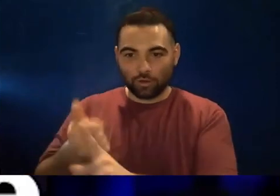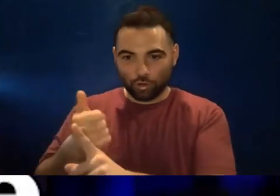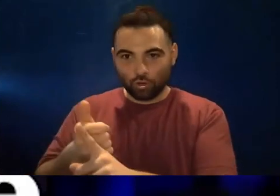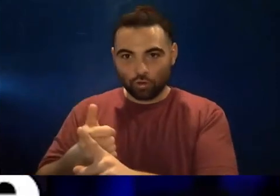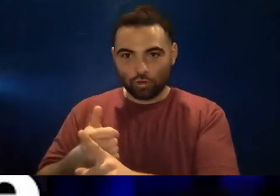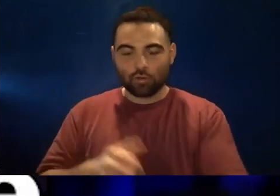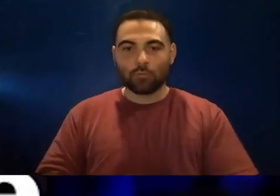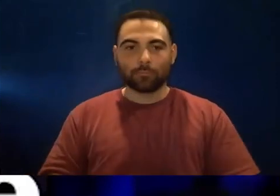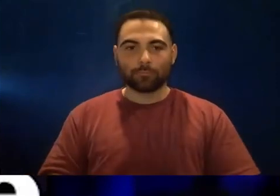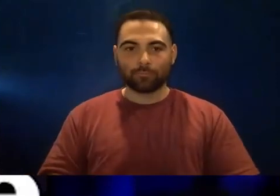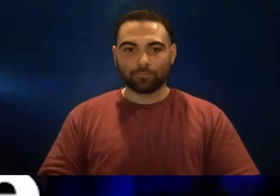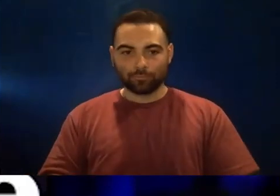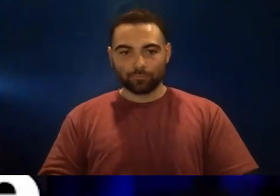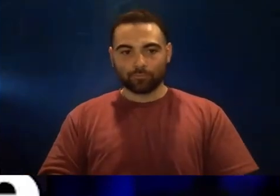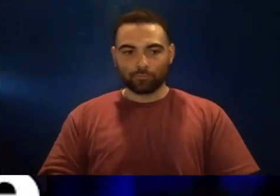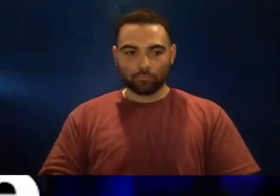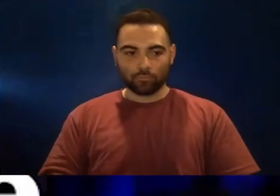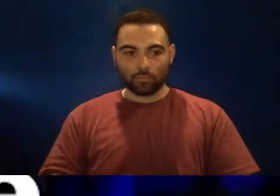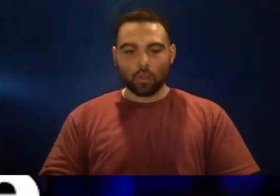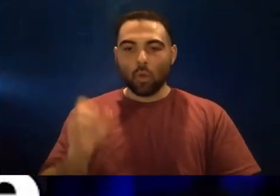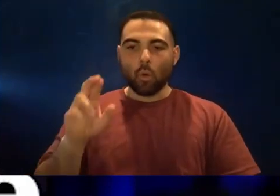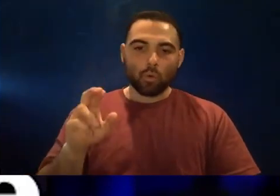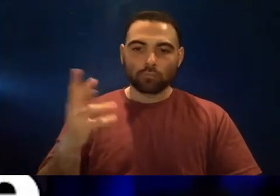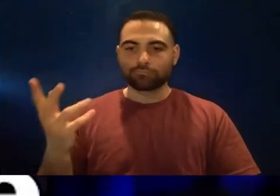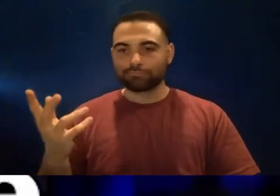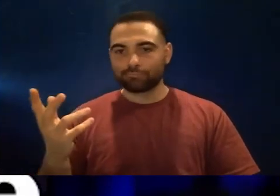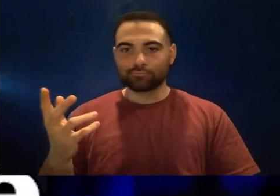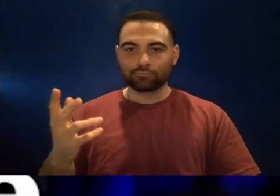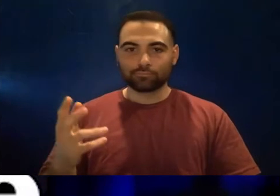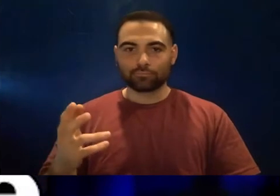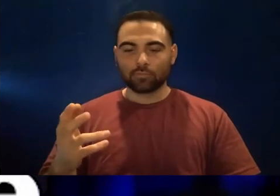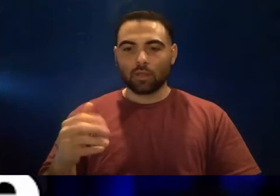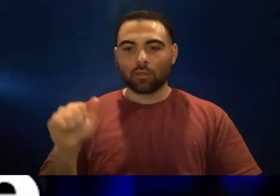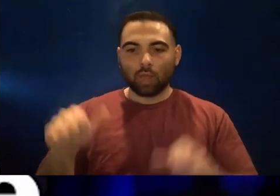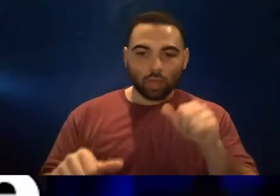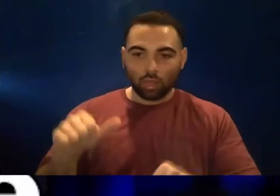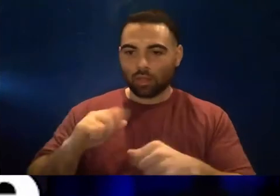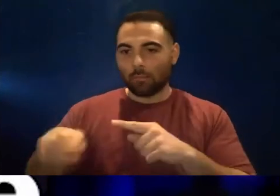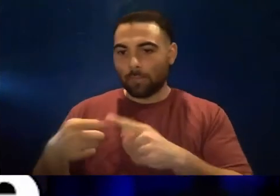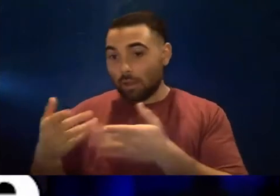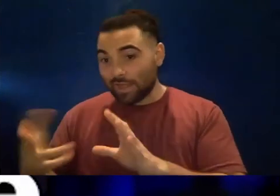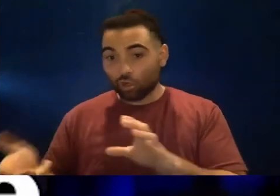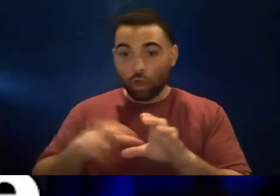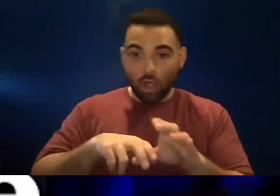or being reluctant to allow her on, or complaining and moaning,